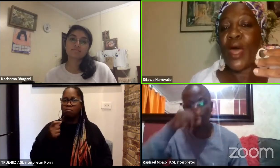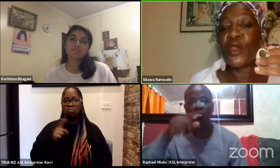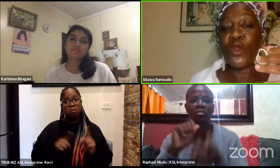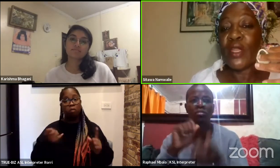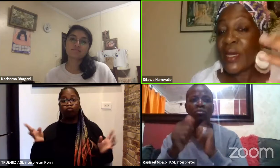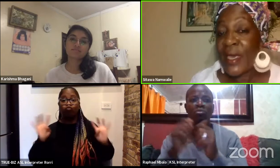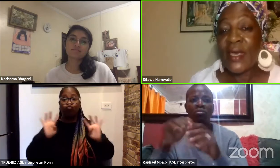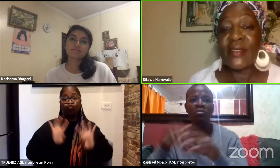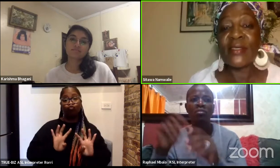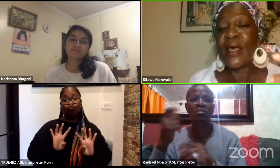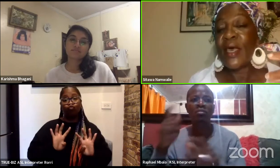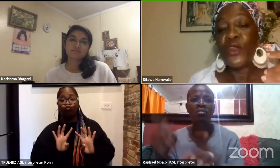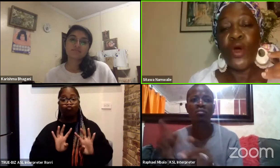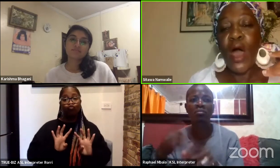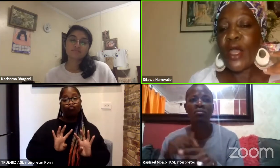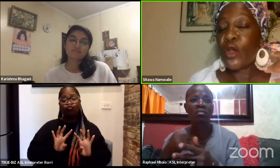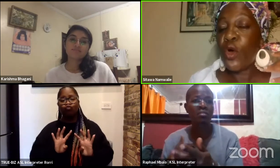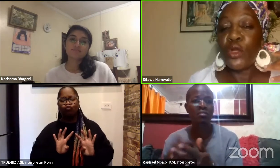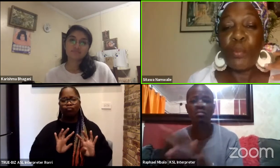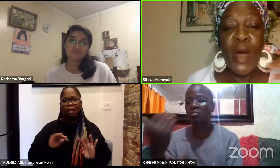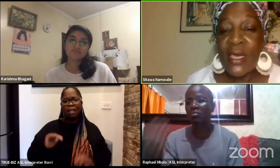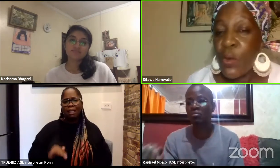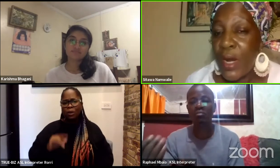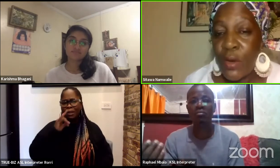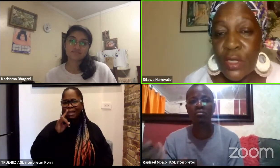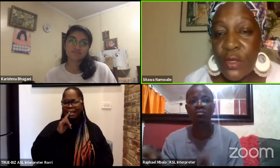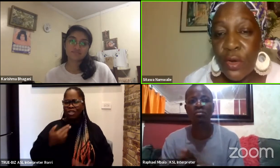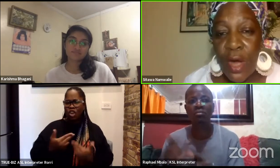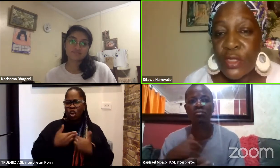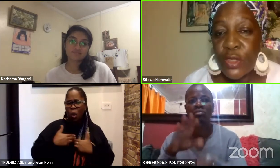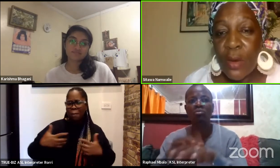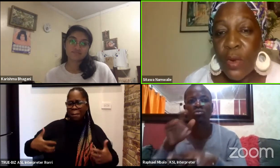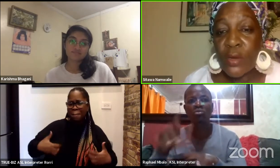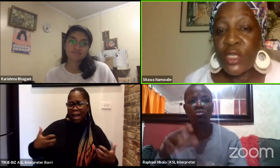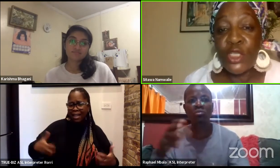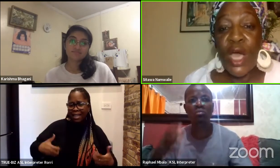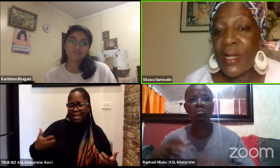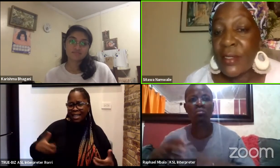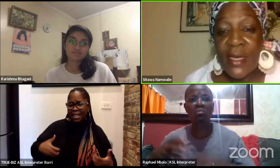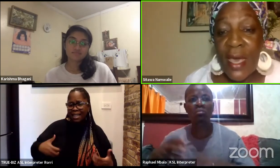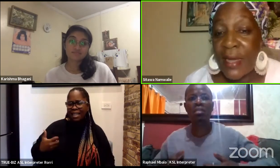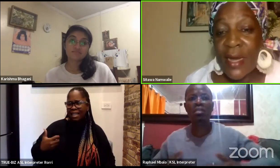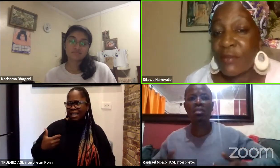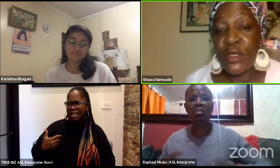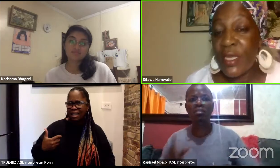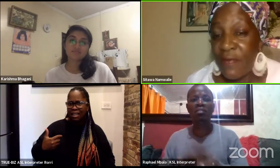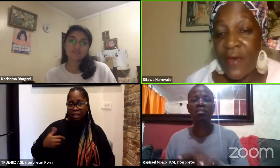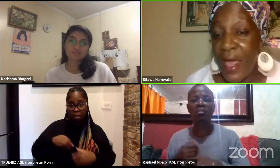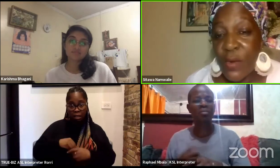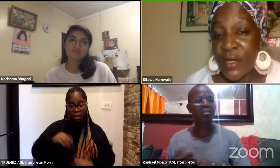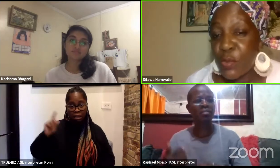and little kids, I got called monkey when I was a child in Kenya, I didn't have to leave anywhere